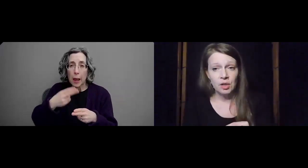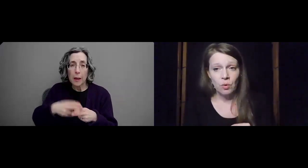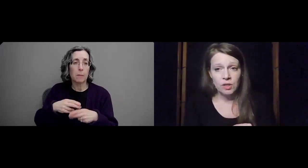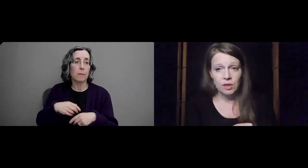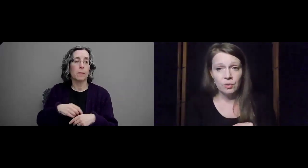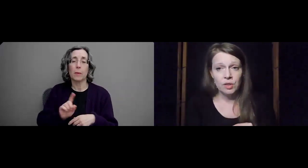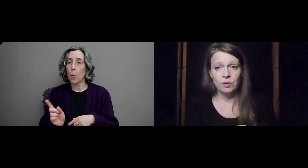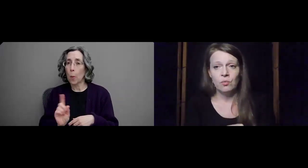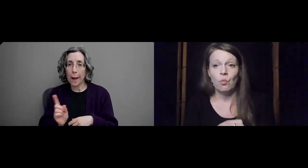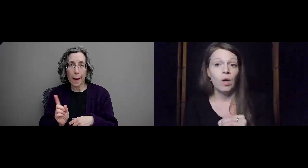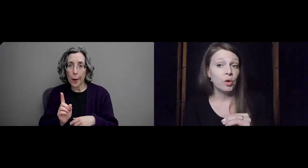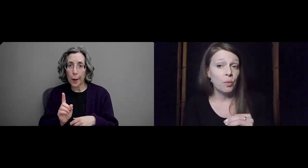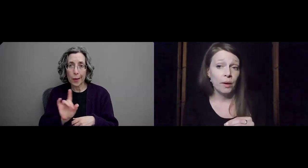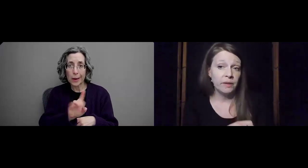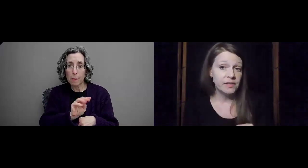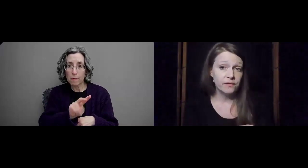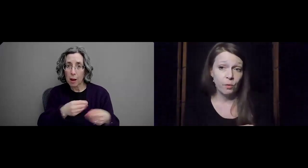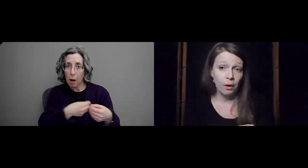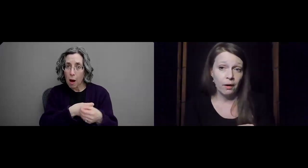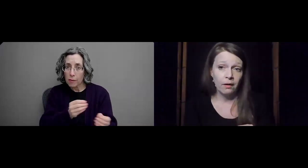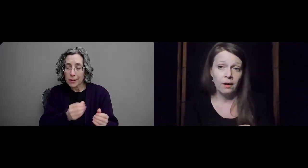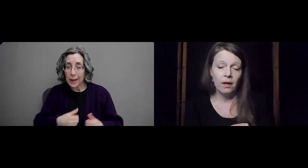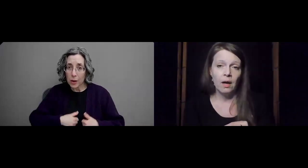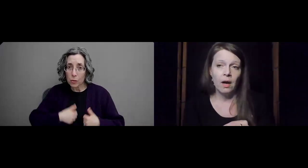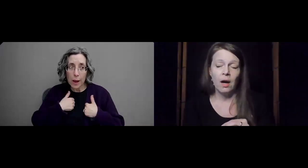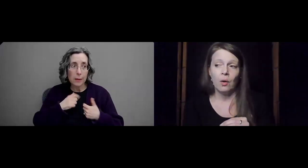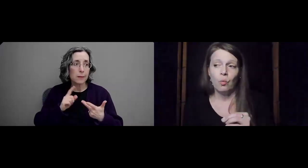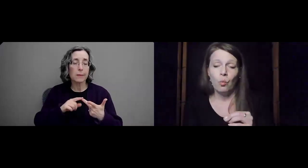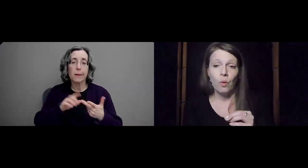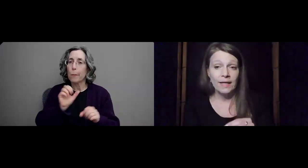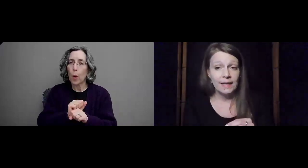give us as much information as you can. We would need to know your name, the location that you